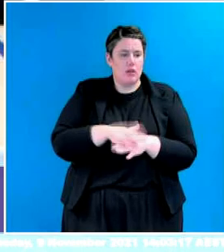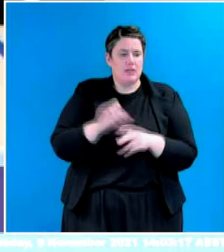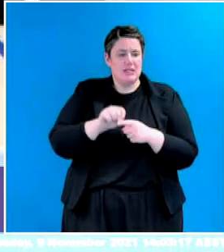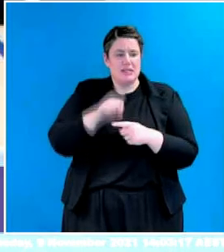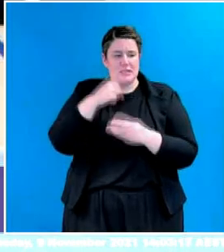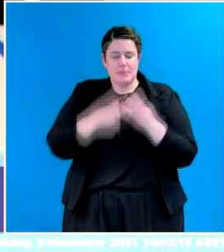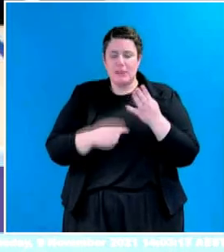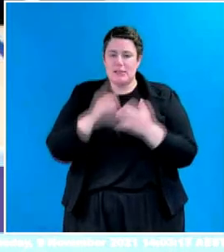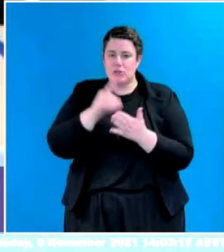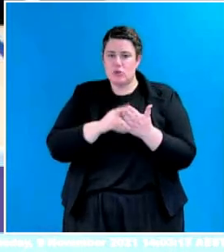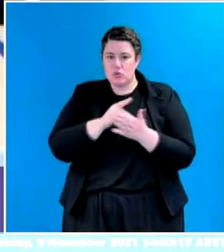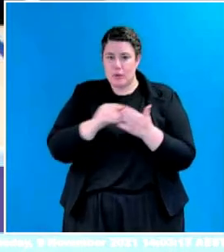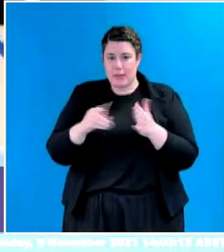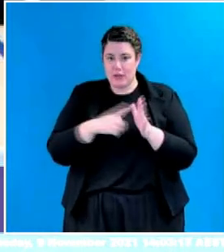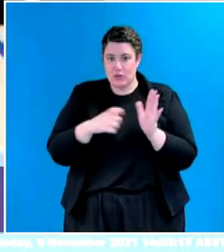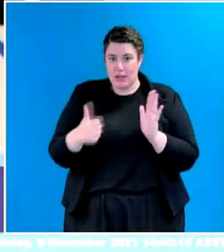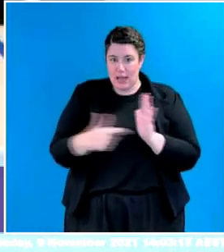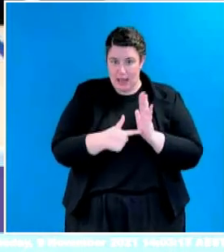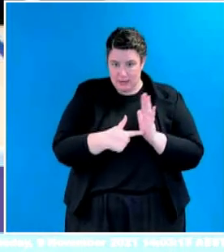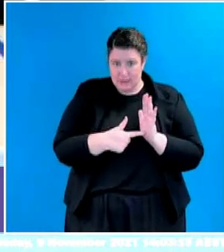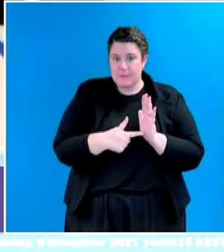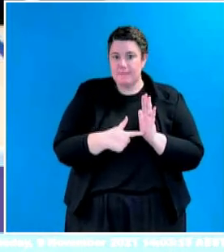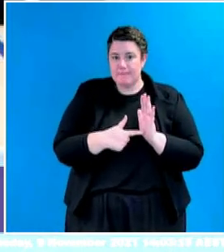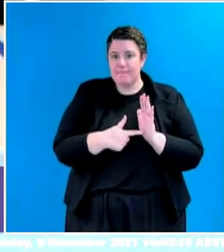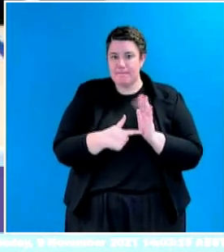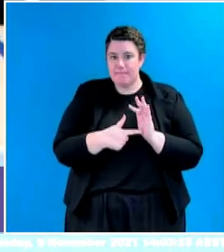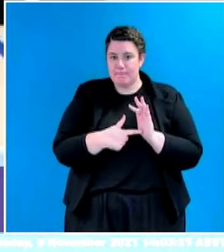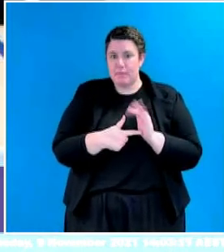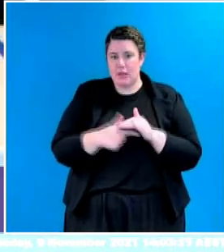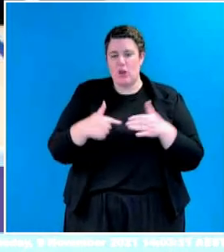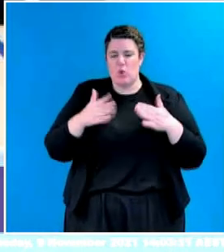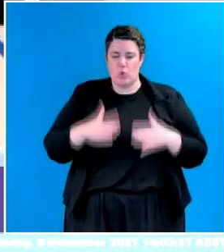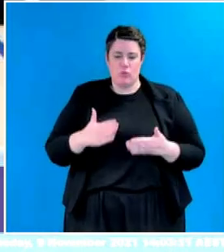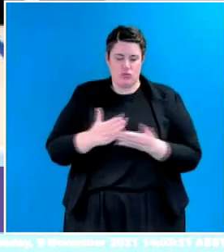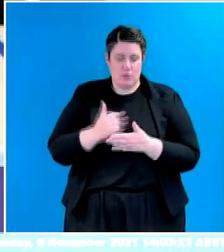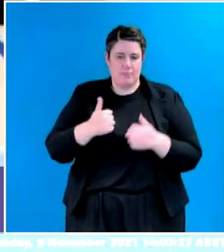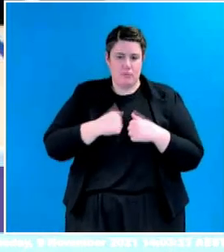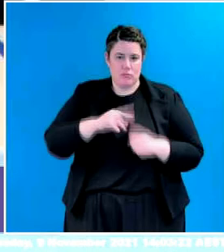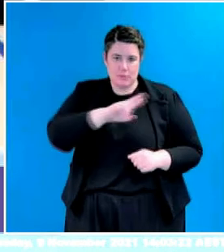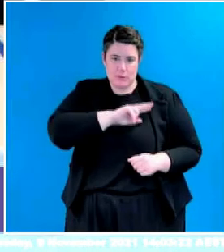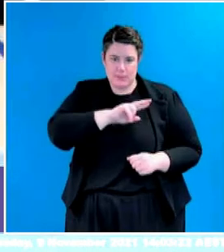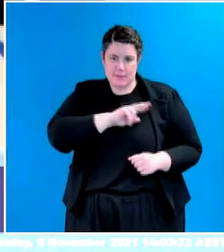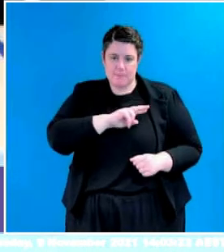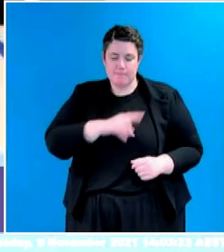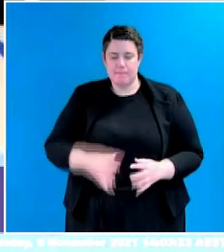Discrimination Act for which the Human Rights Unit is responsible. Thank you.